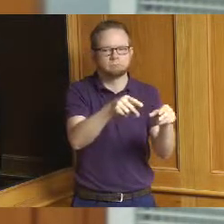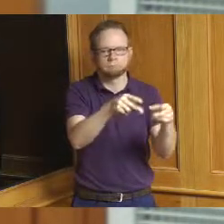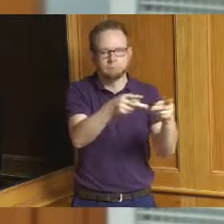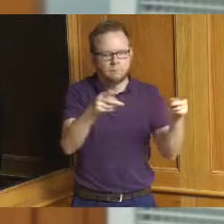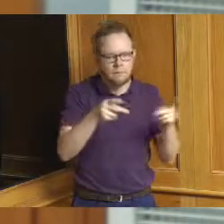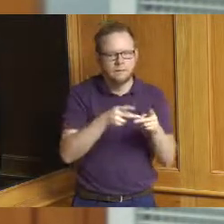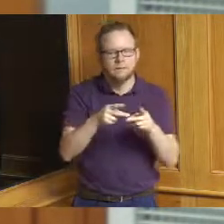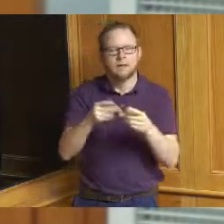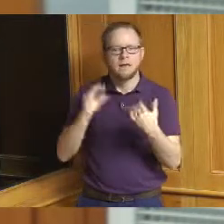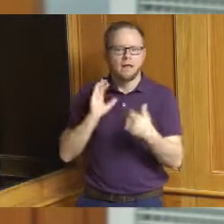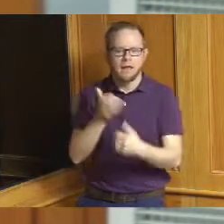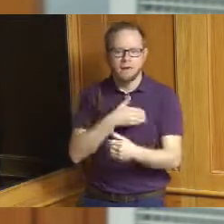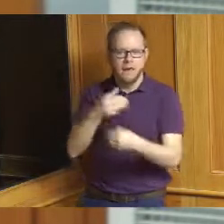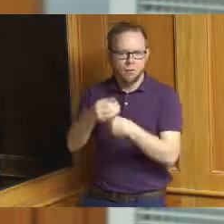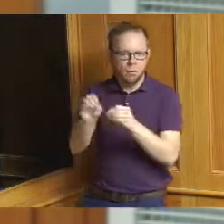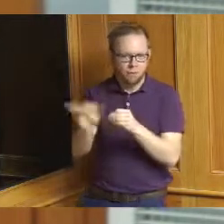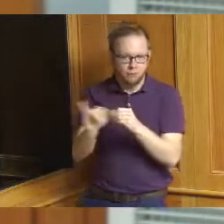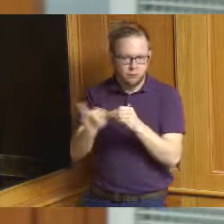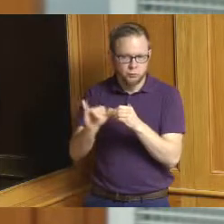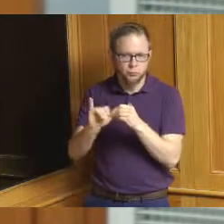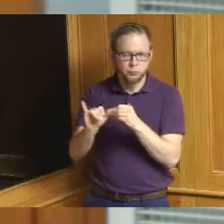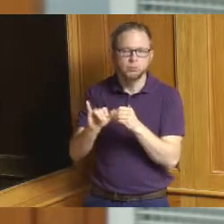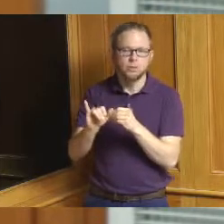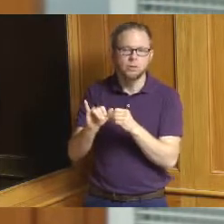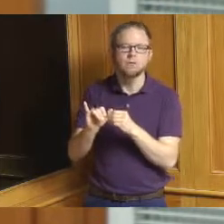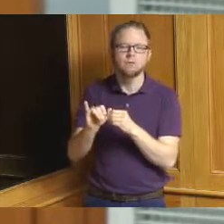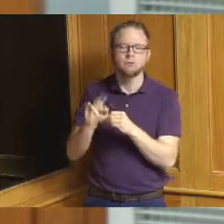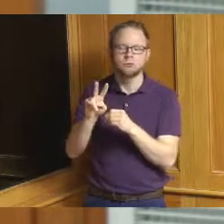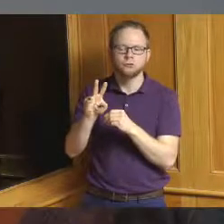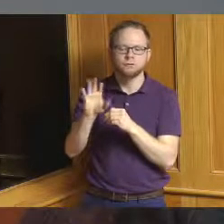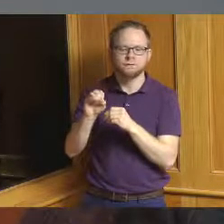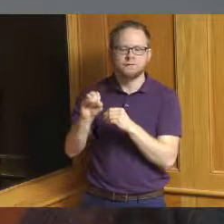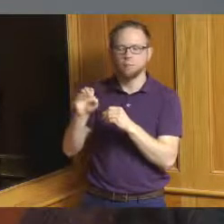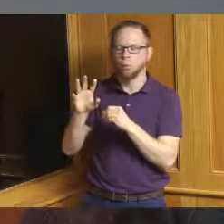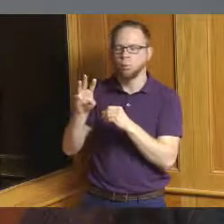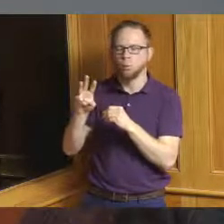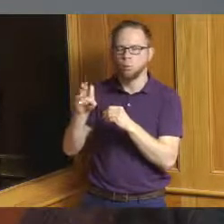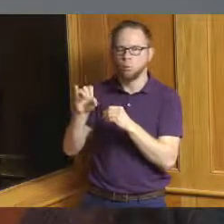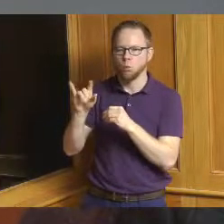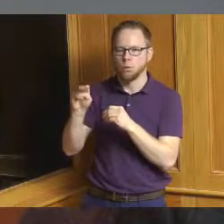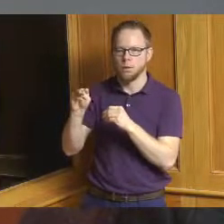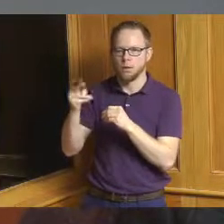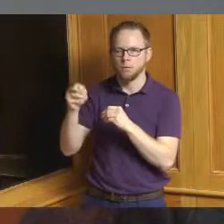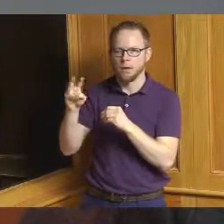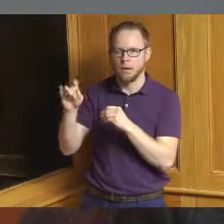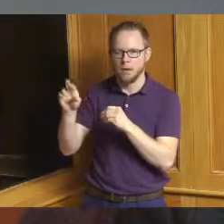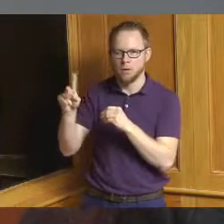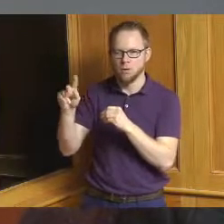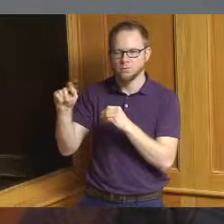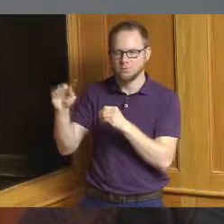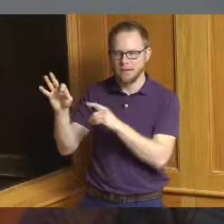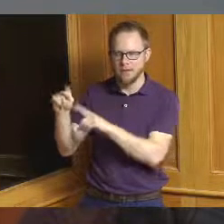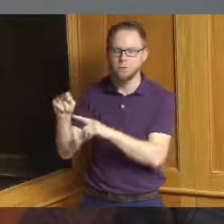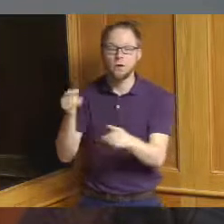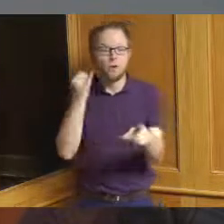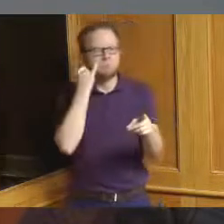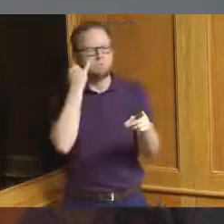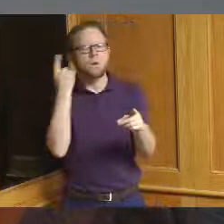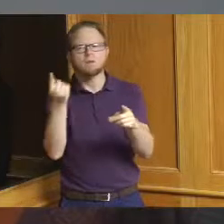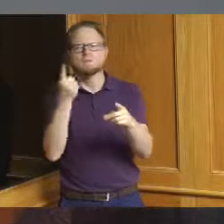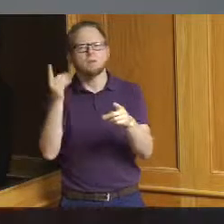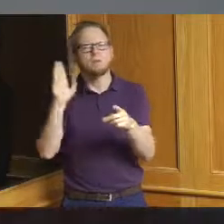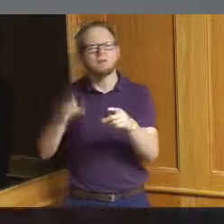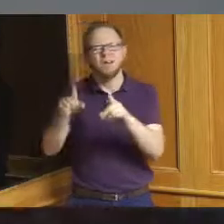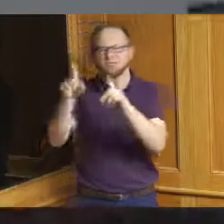and as far as if someone has a test kit that says it's expired can you elaborate on when it is no